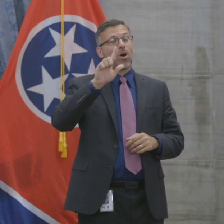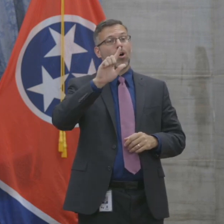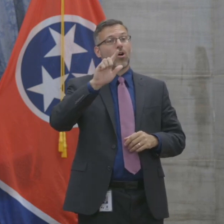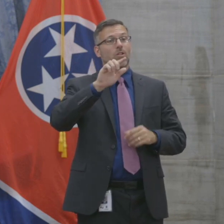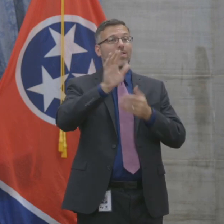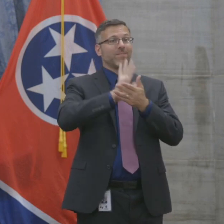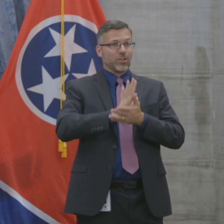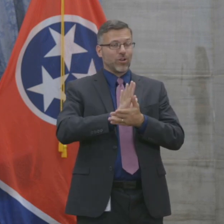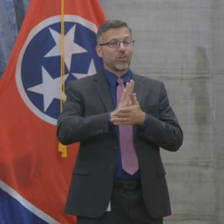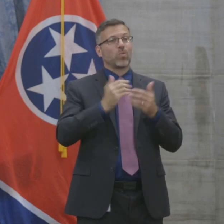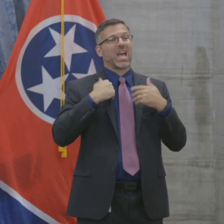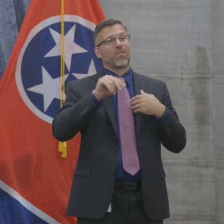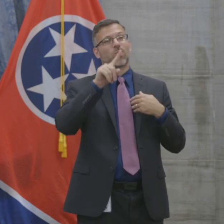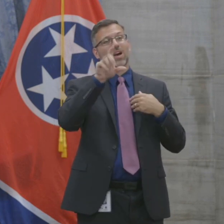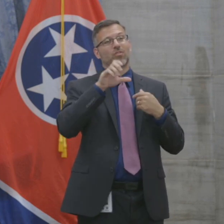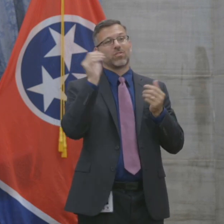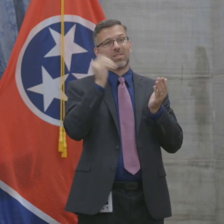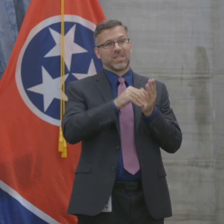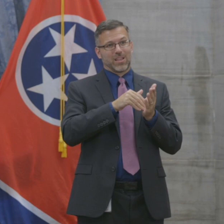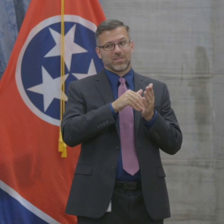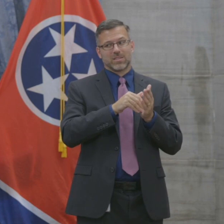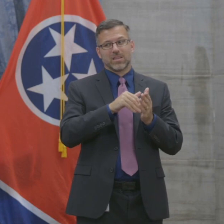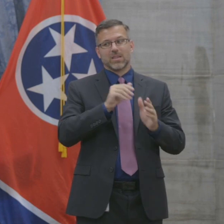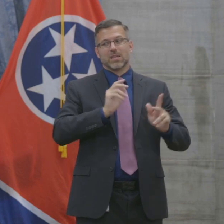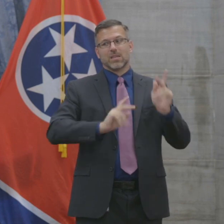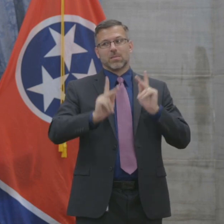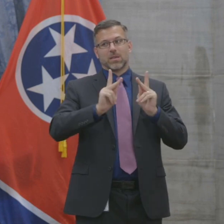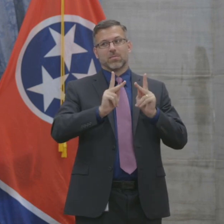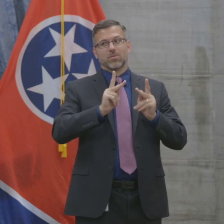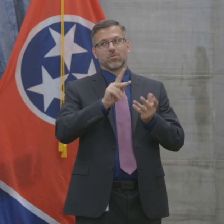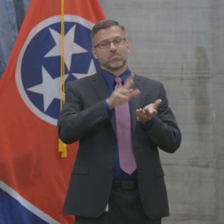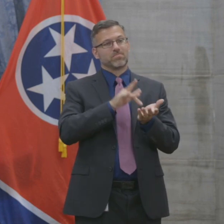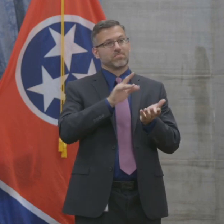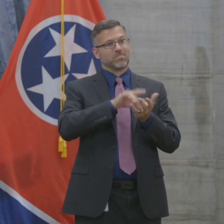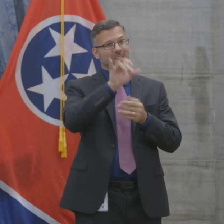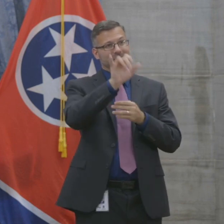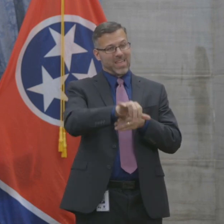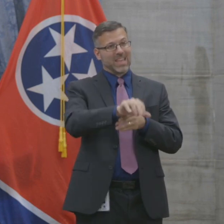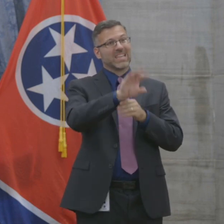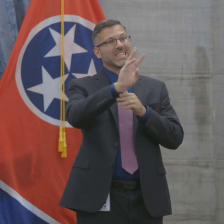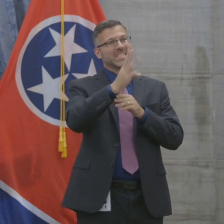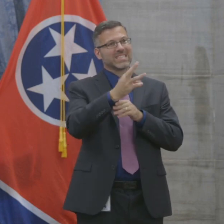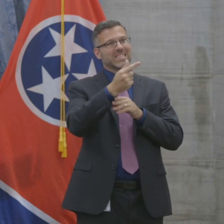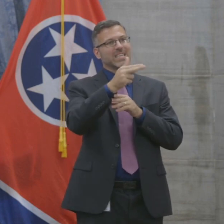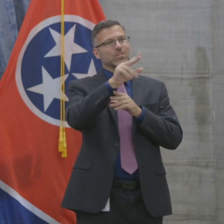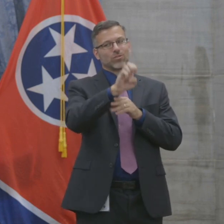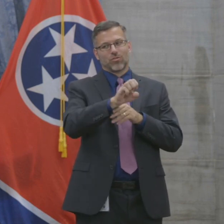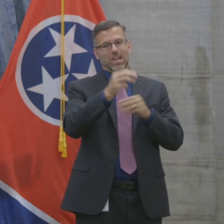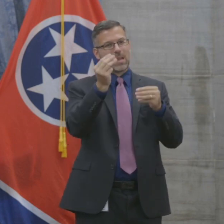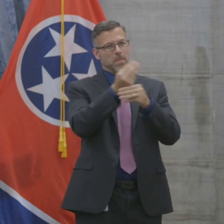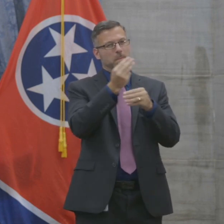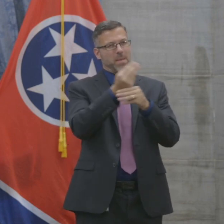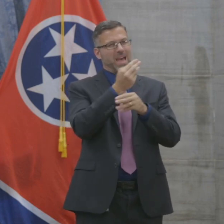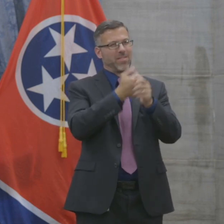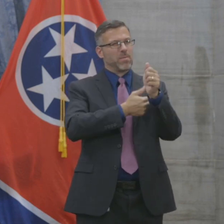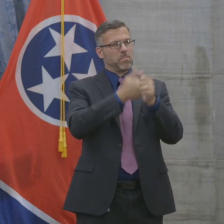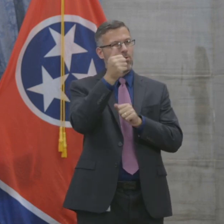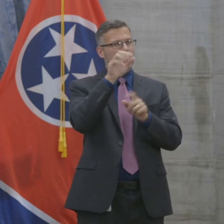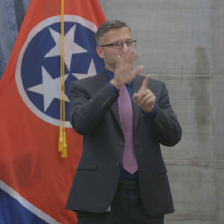this summer. Again, want to go make sure that students still have access to the same educators and resources they otherwise would have. On a personal note I do want to say